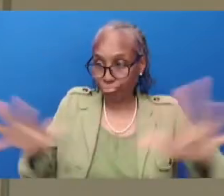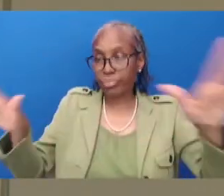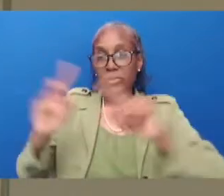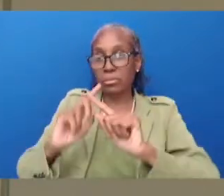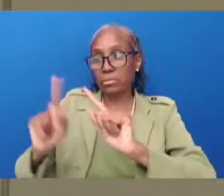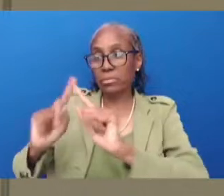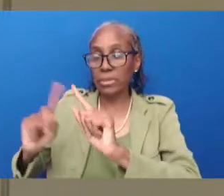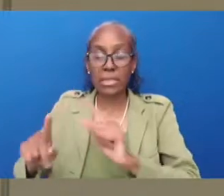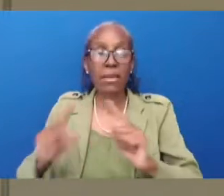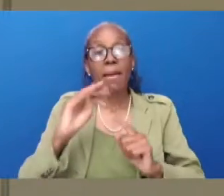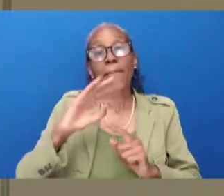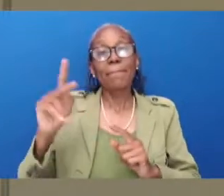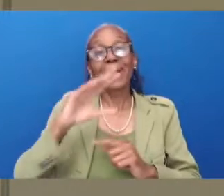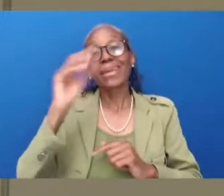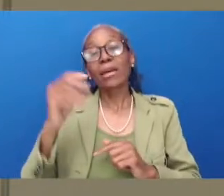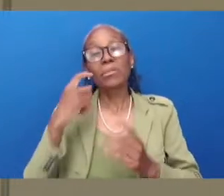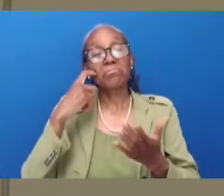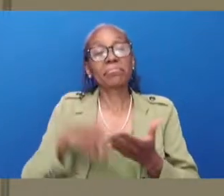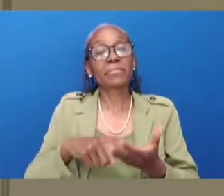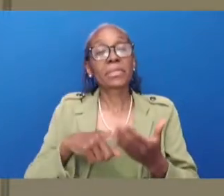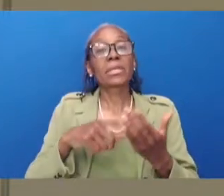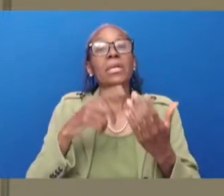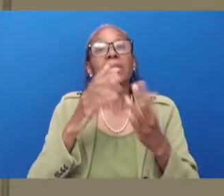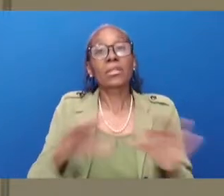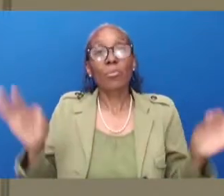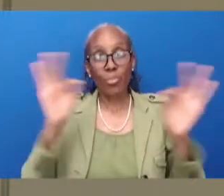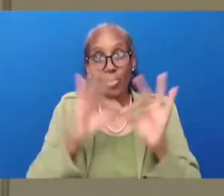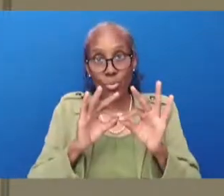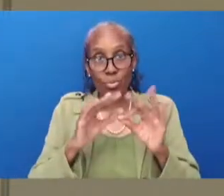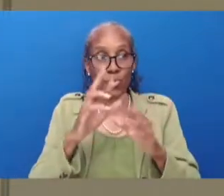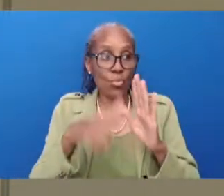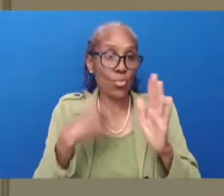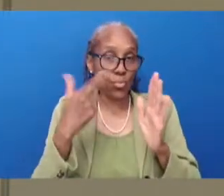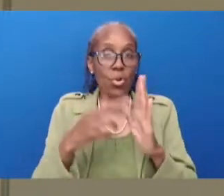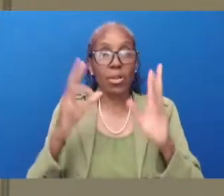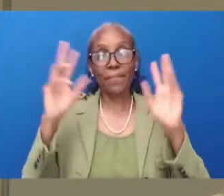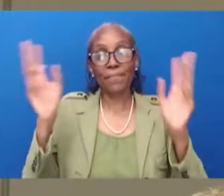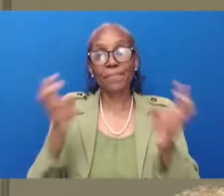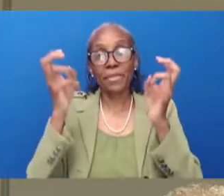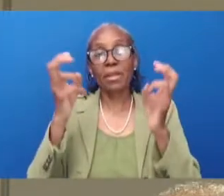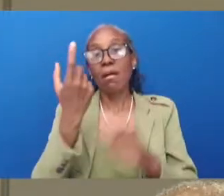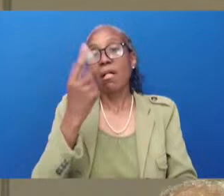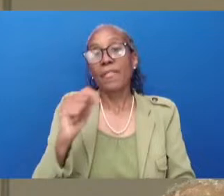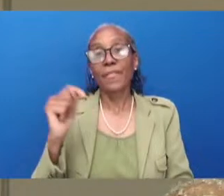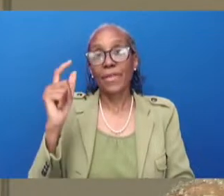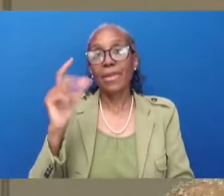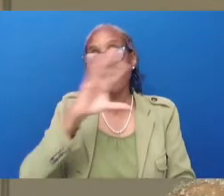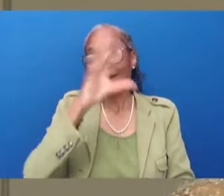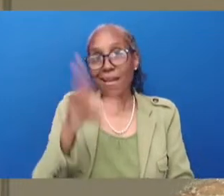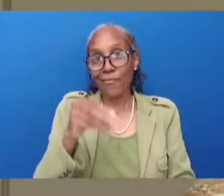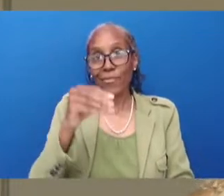DIASPORA, AND WHEREAS, MECKLENBURG COUNTY ACKNOWLEDGES